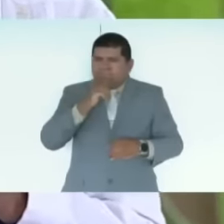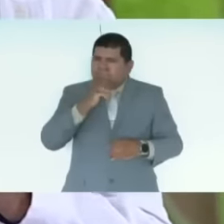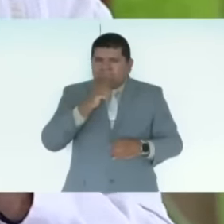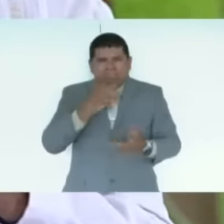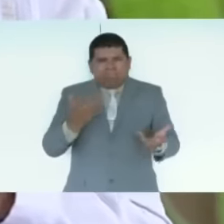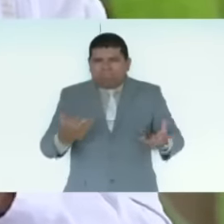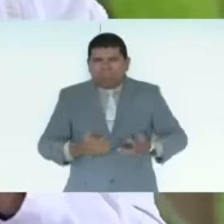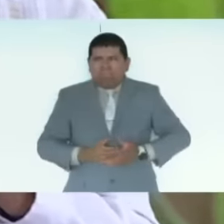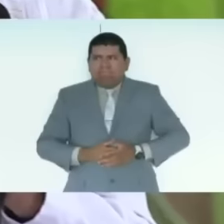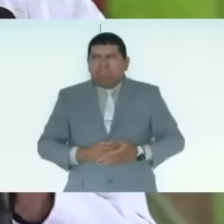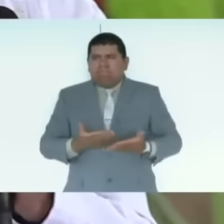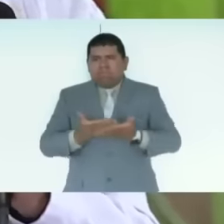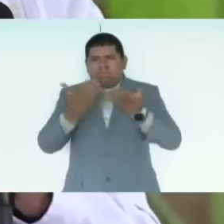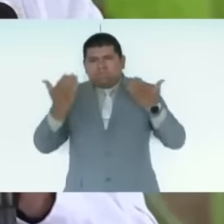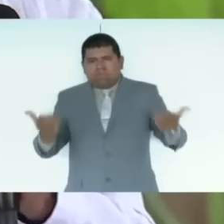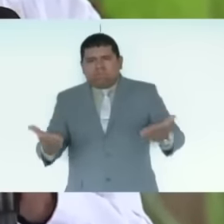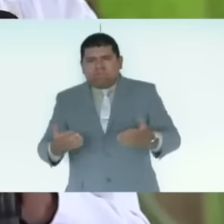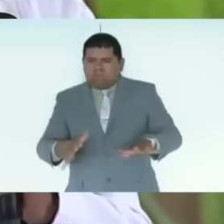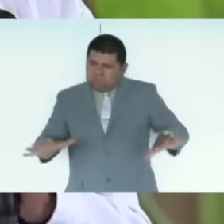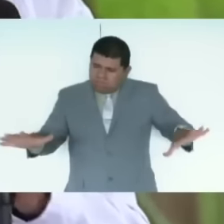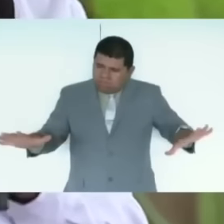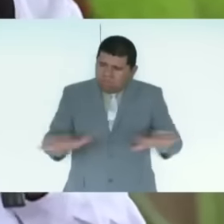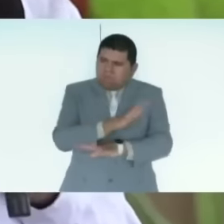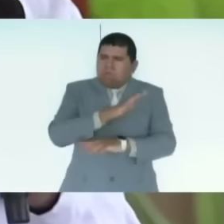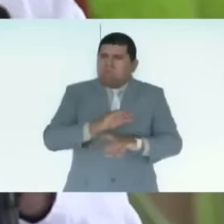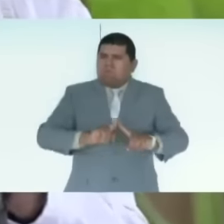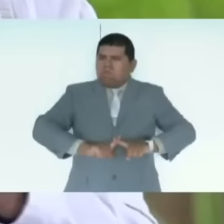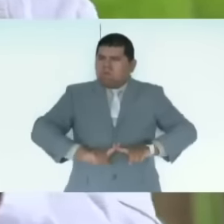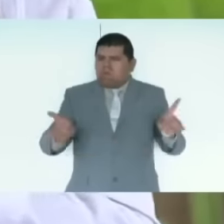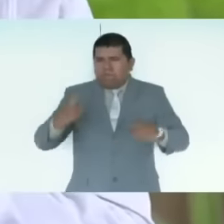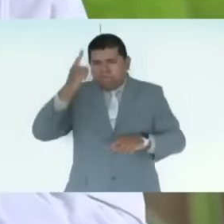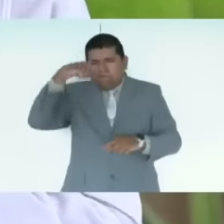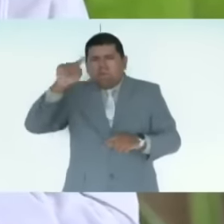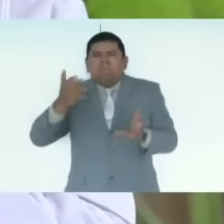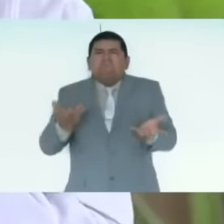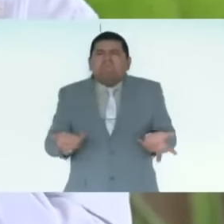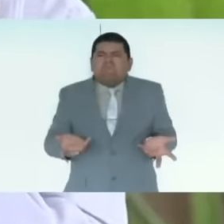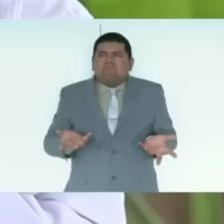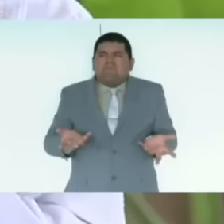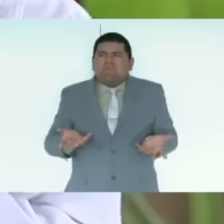and now we change them in a very simple way first